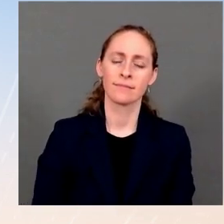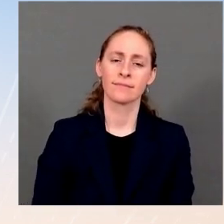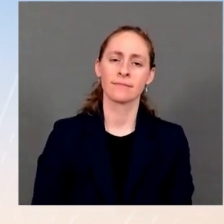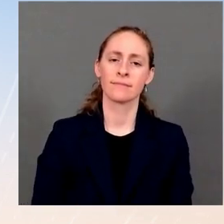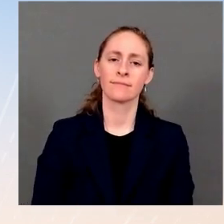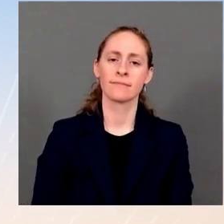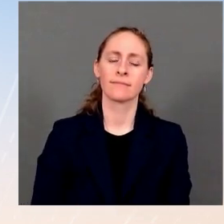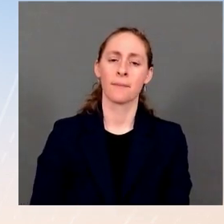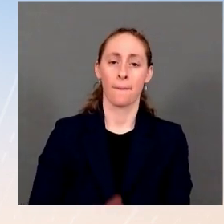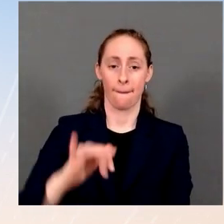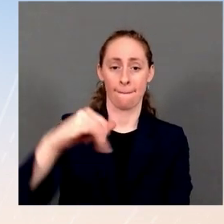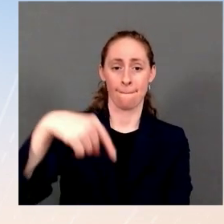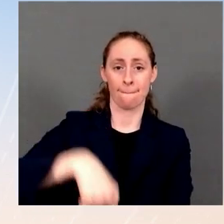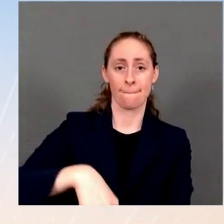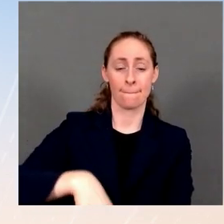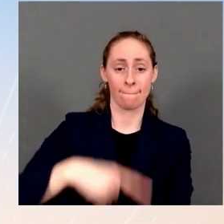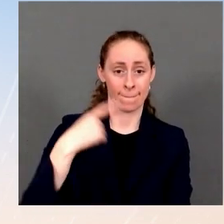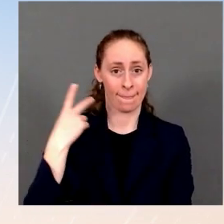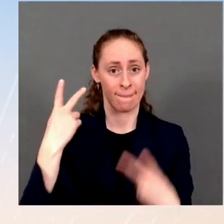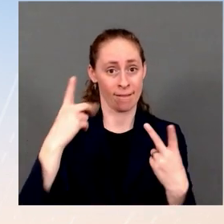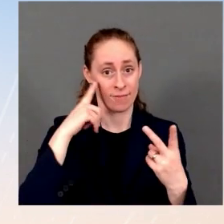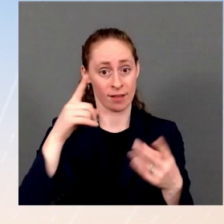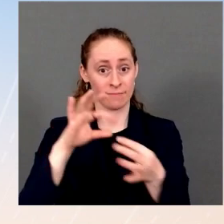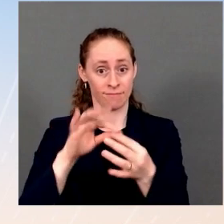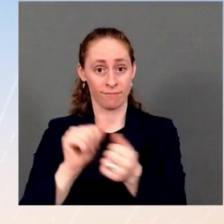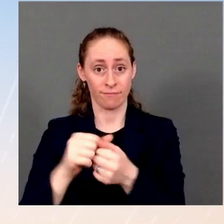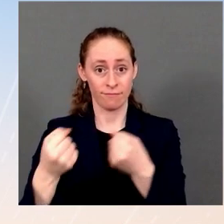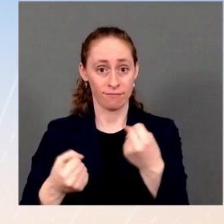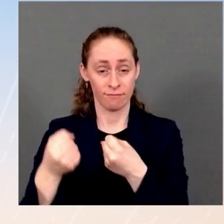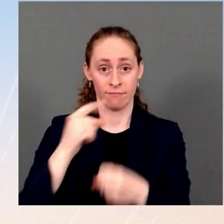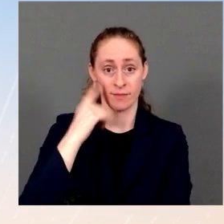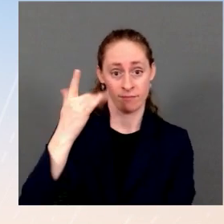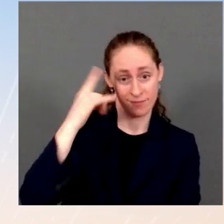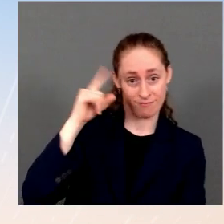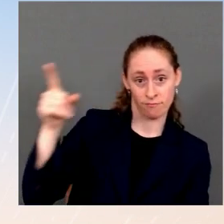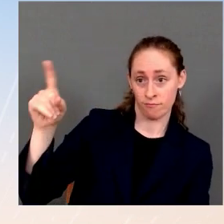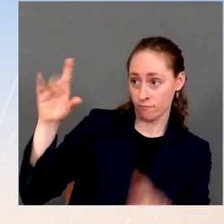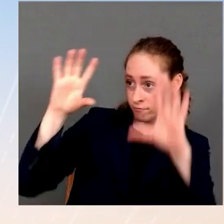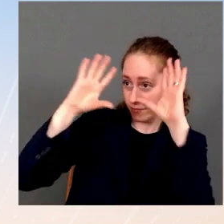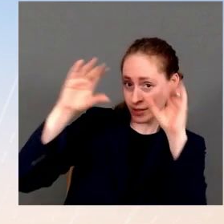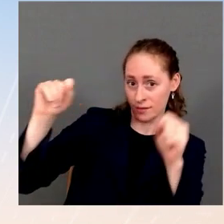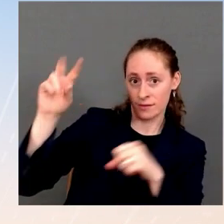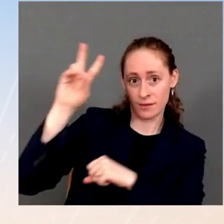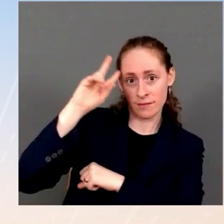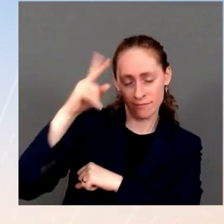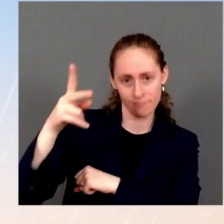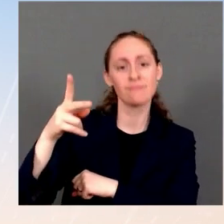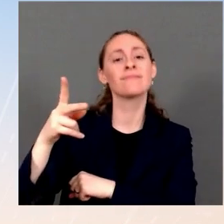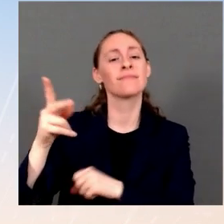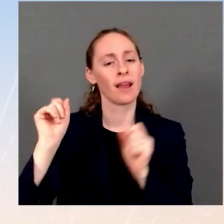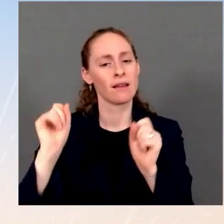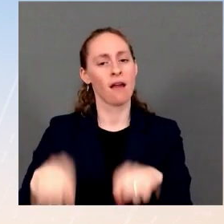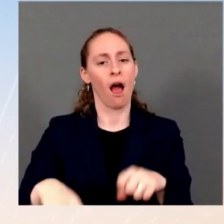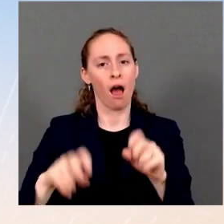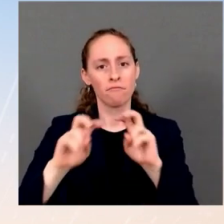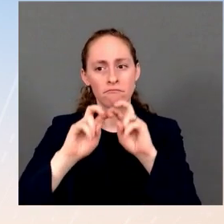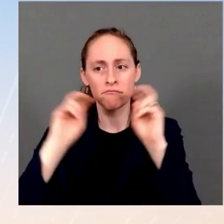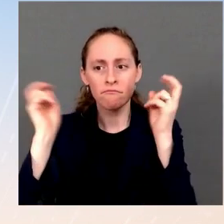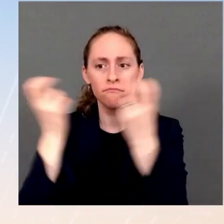we've been at the table with the automakers, with the environmentalists, with the engineers, with the scientists, and with our brothers and sisters in the UAW.